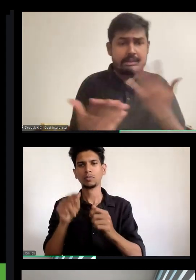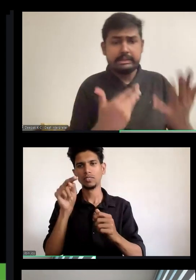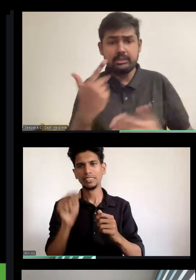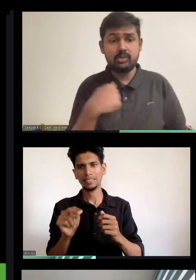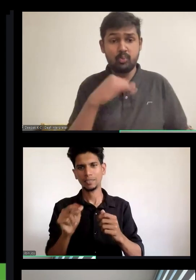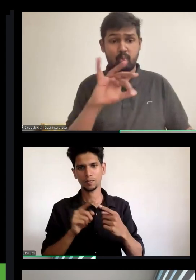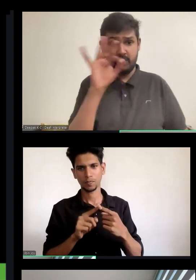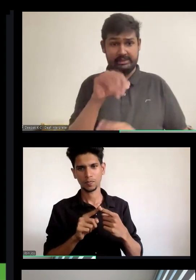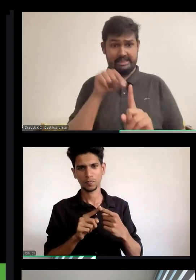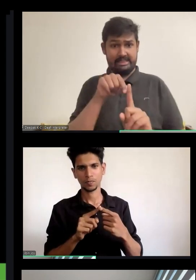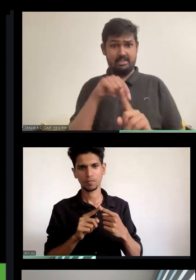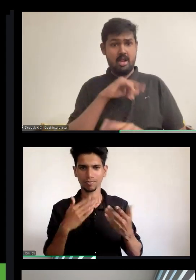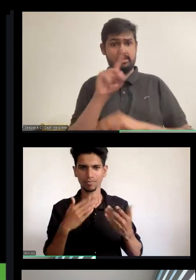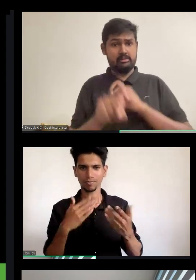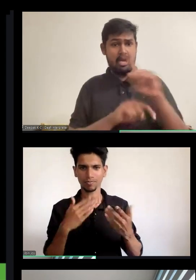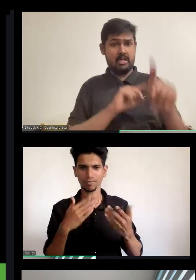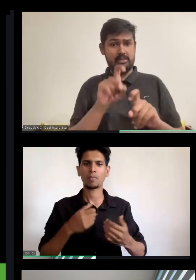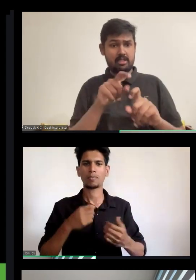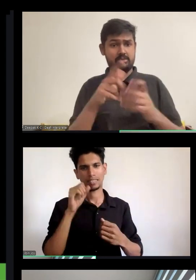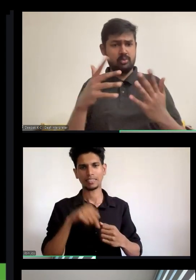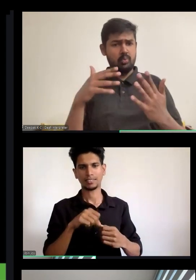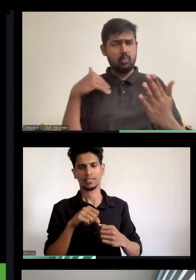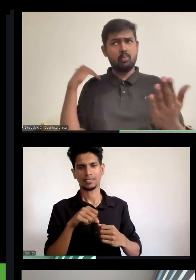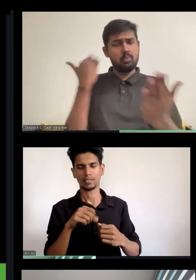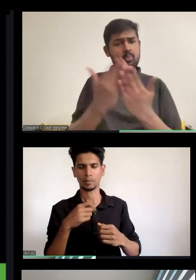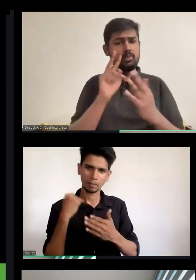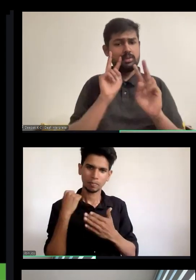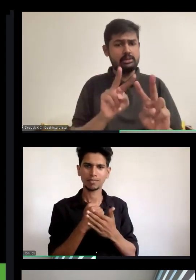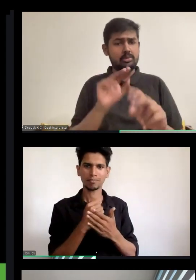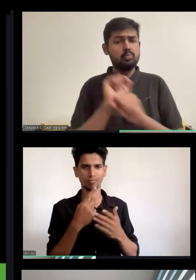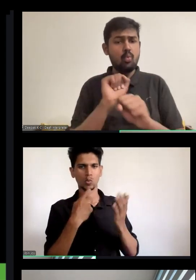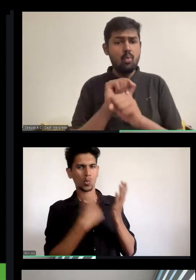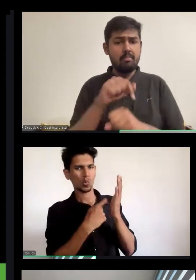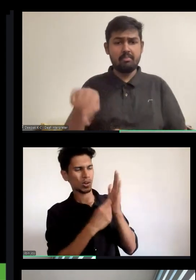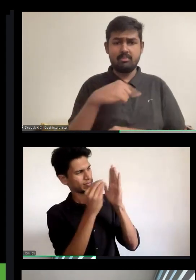With good governance, led from the top, we can prevent reactive chaos.